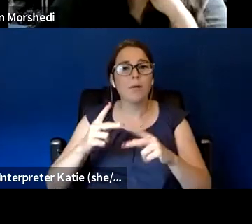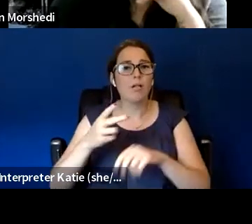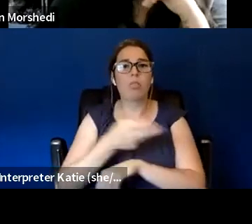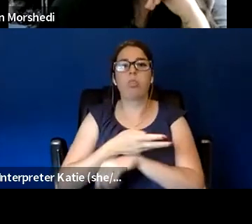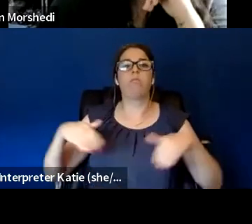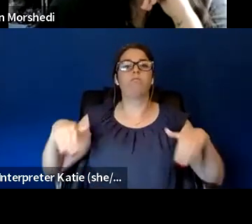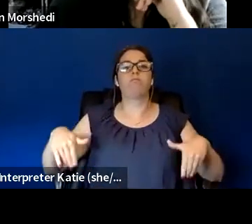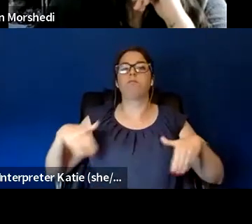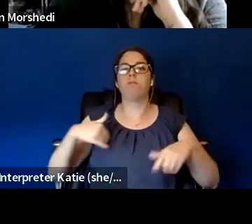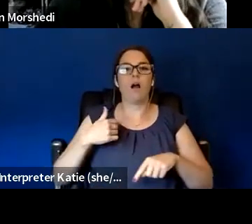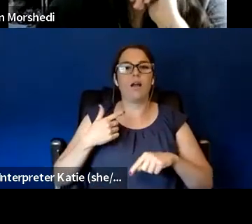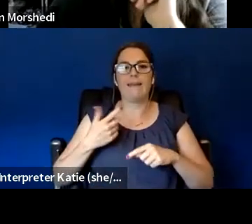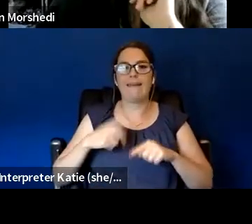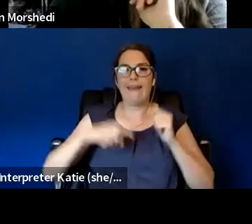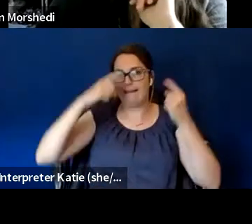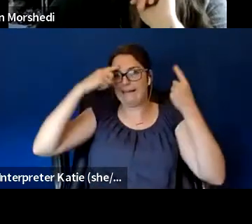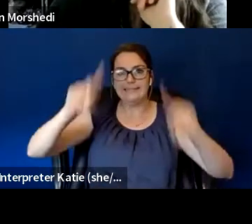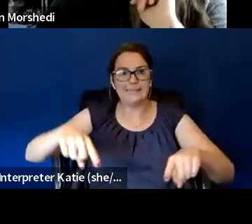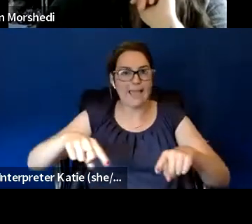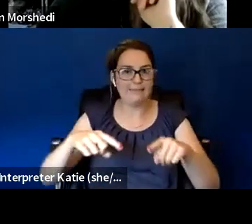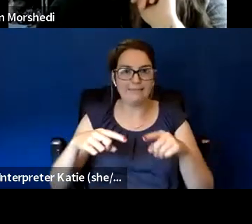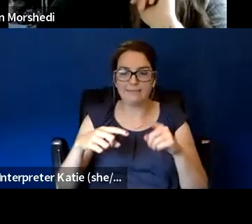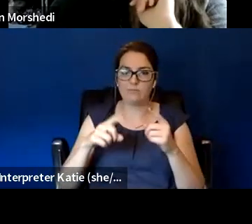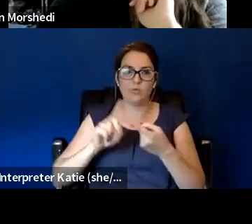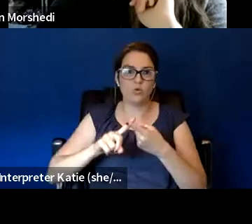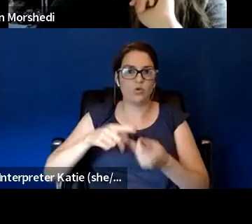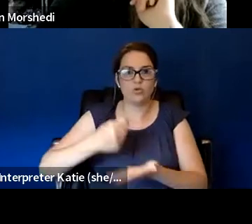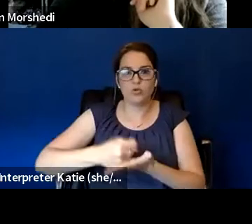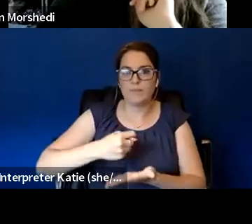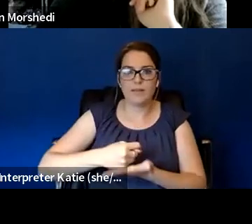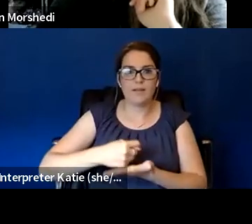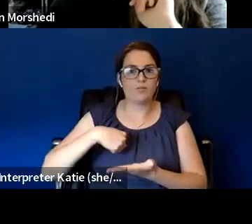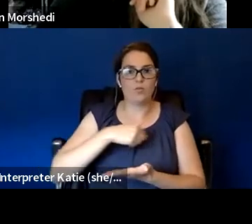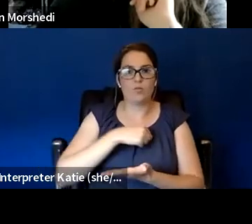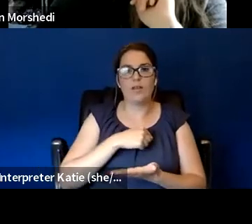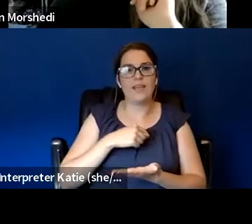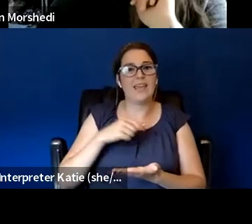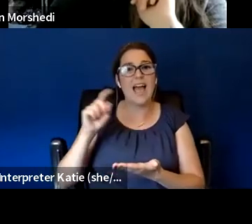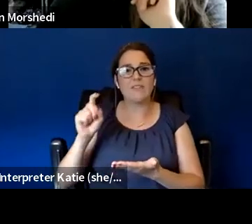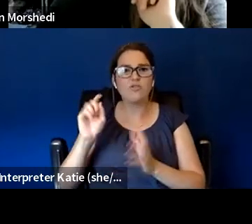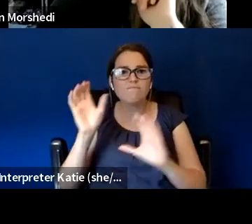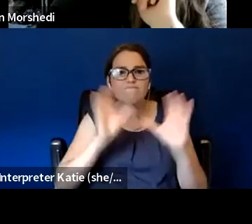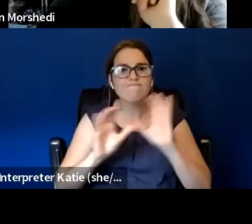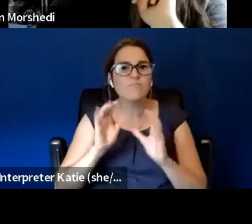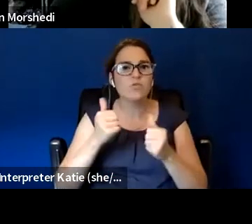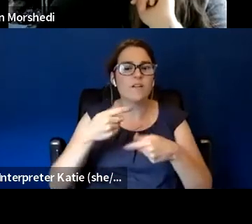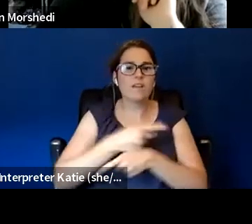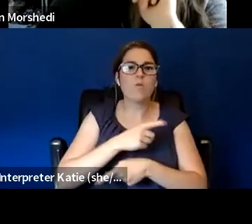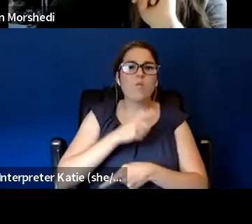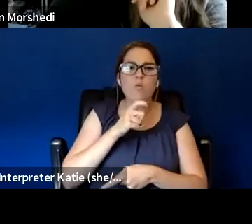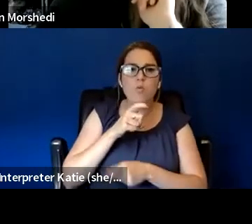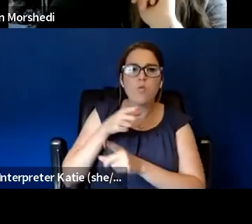to any kind of life-sustaining kinda treatment. So that's our program. Thanks so much, Chad.